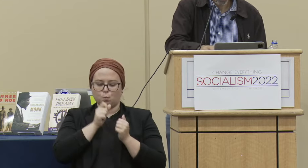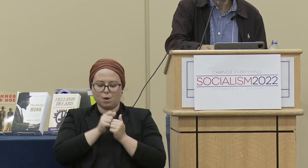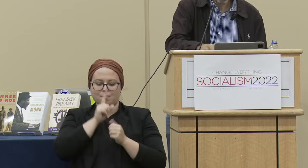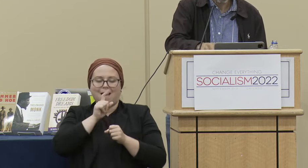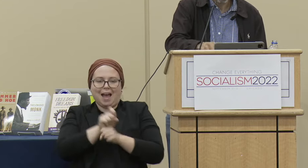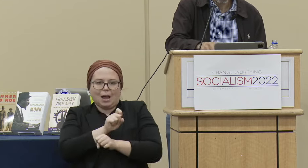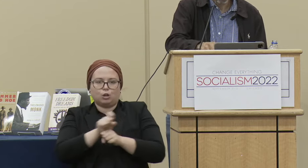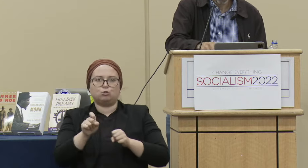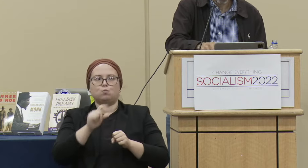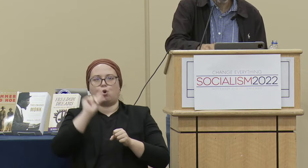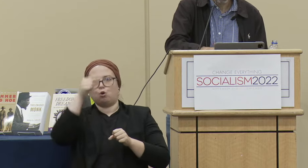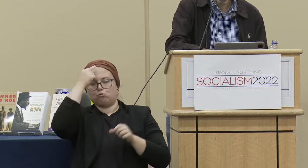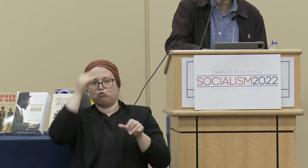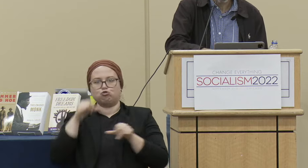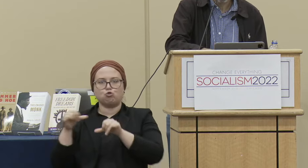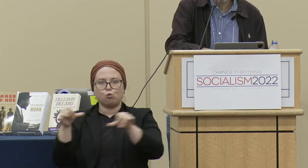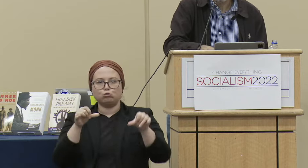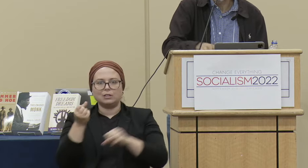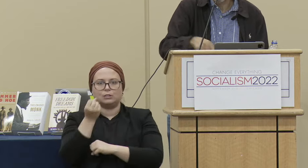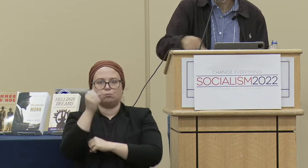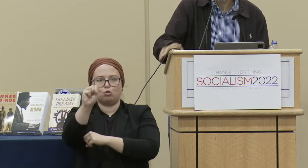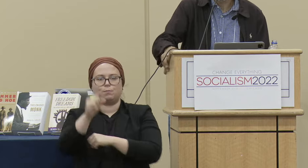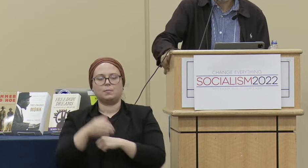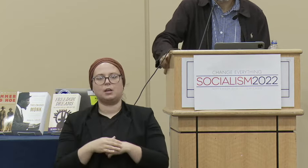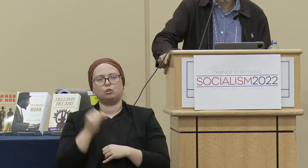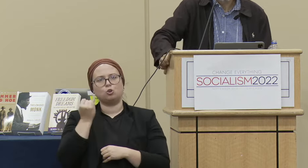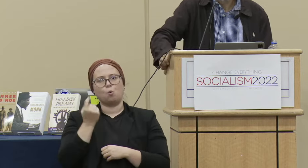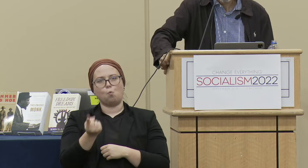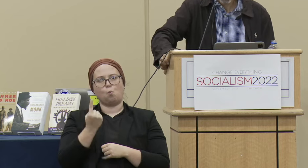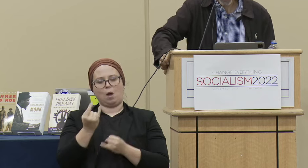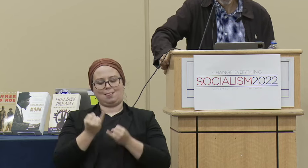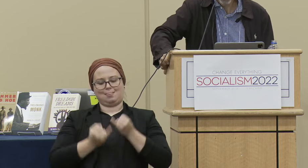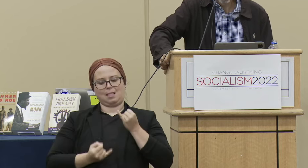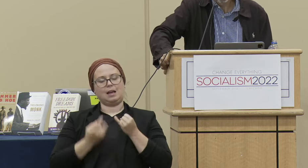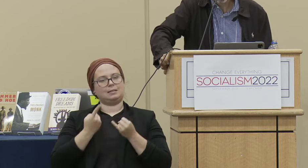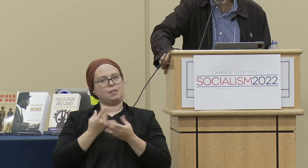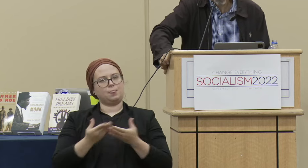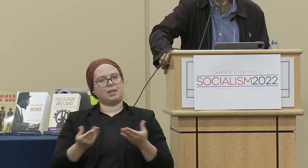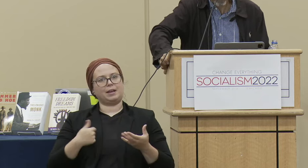begin with actual socialist movements. One last thing I